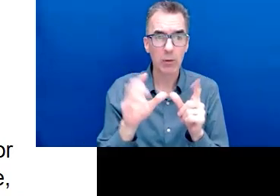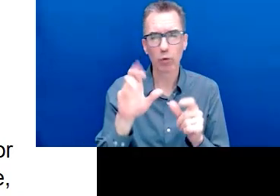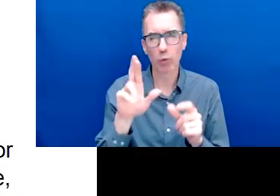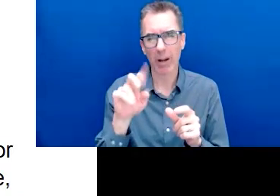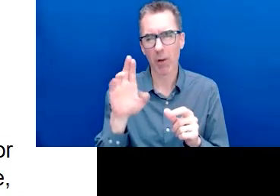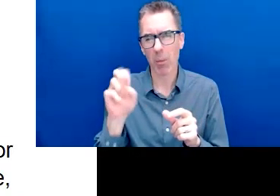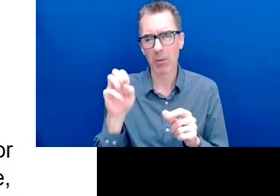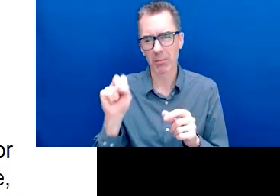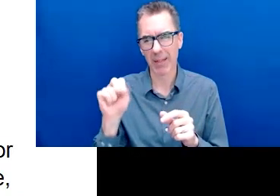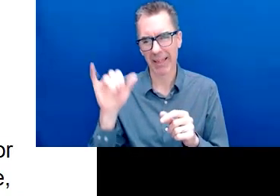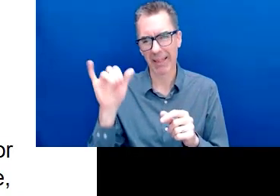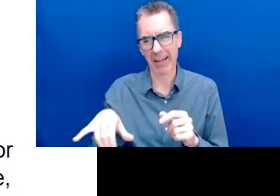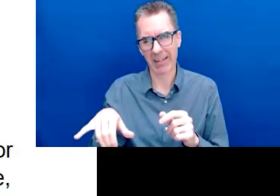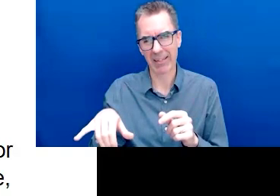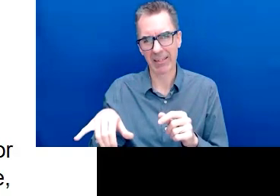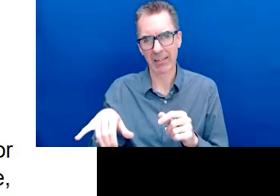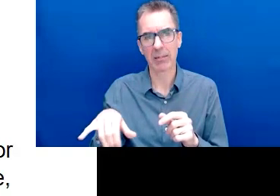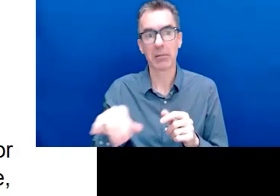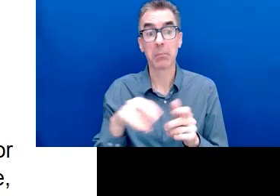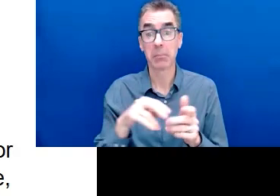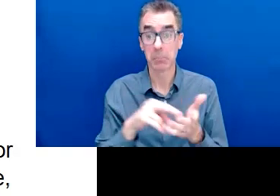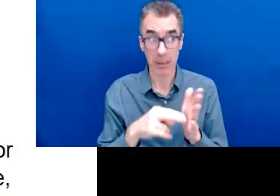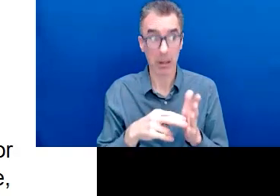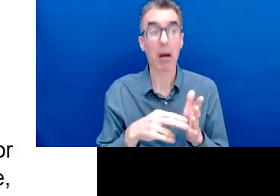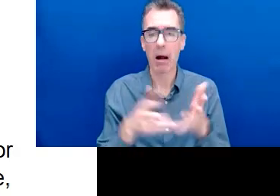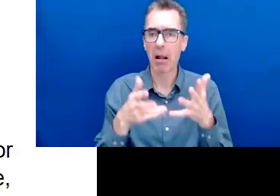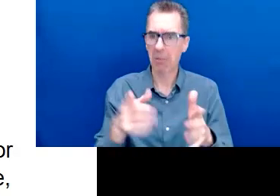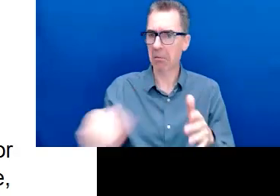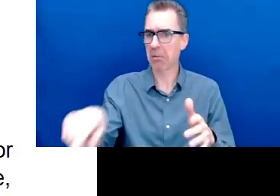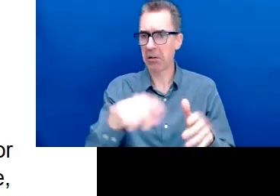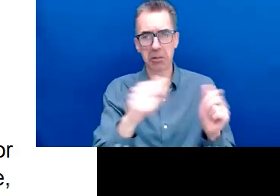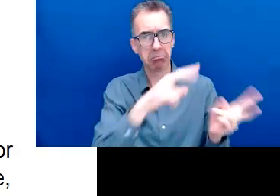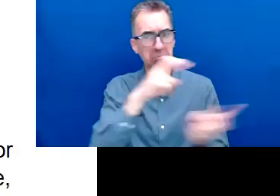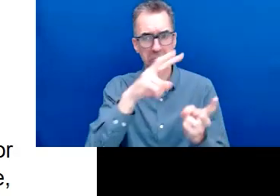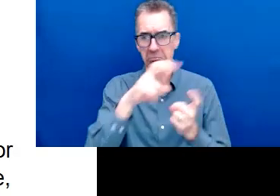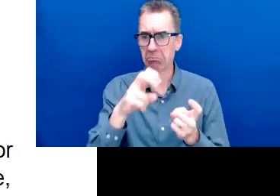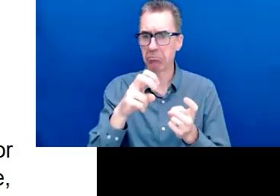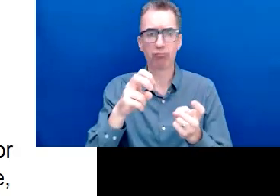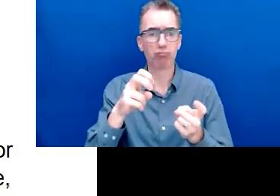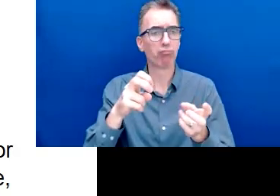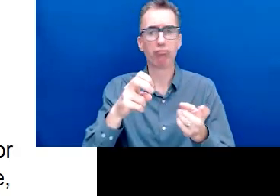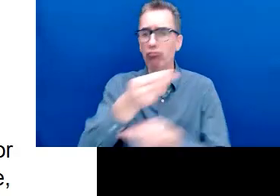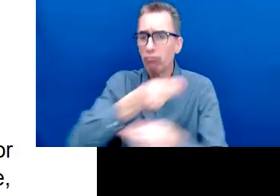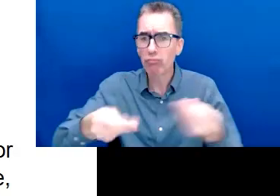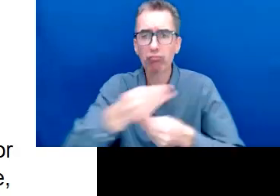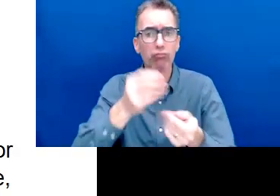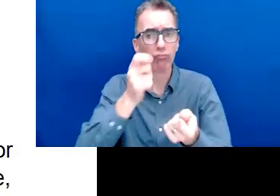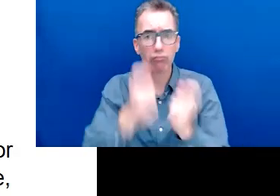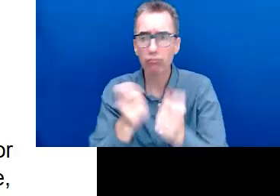And that permits their free use repurposing, basically free to use free to give to your students.